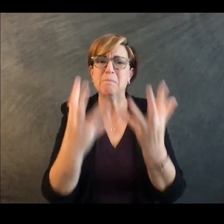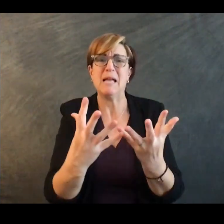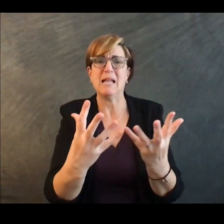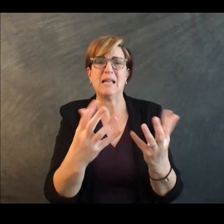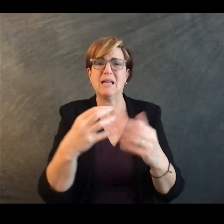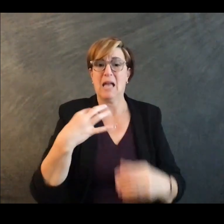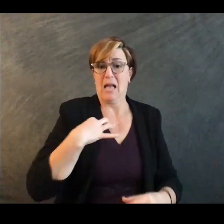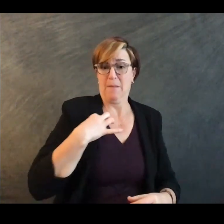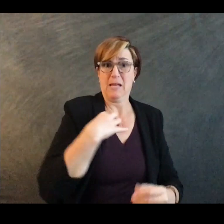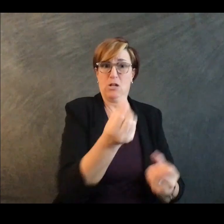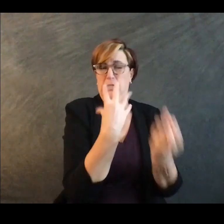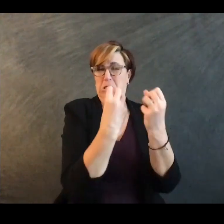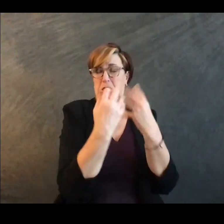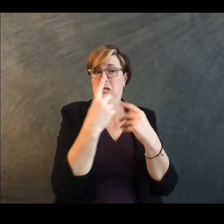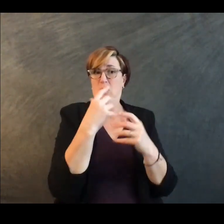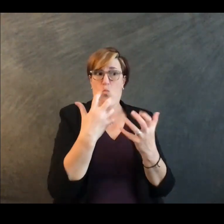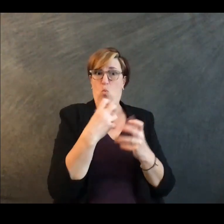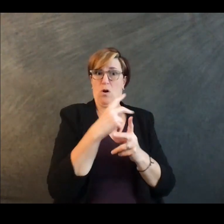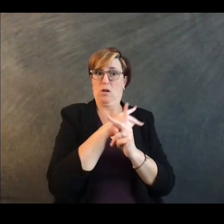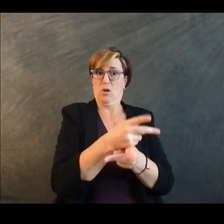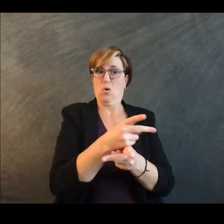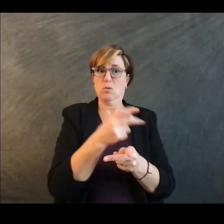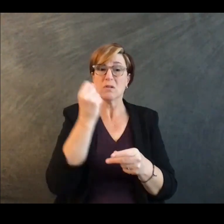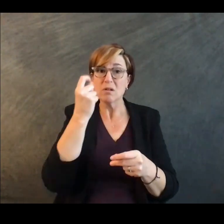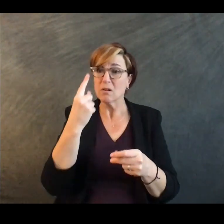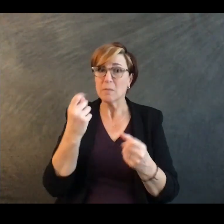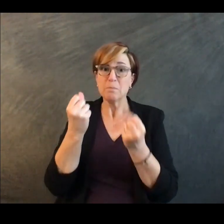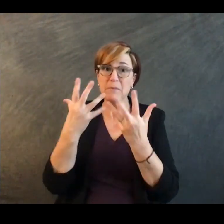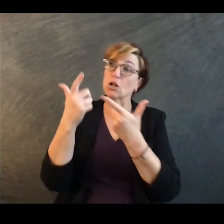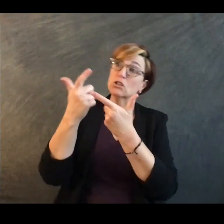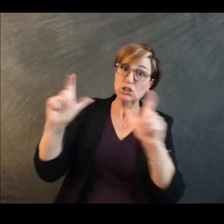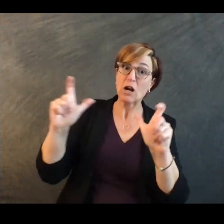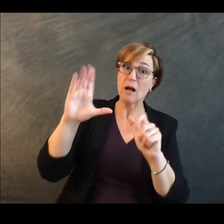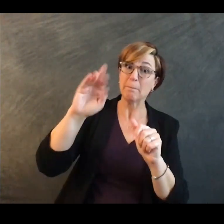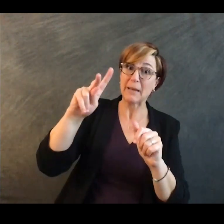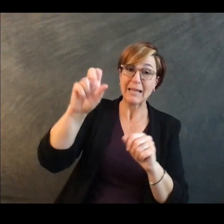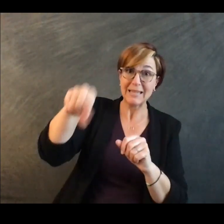doing it the community banks but the biggest banks right now in our country